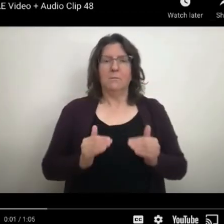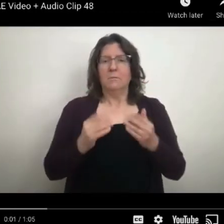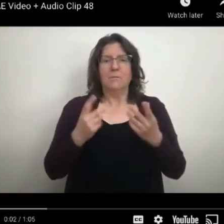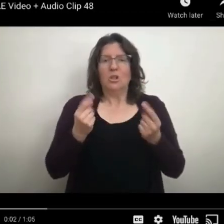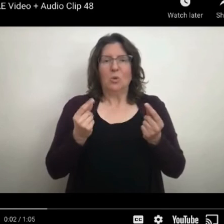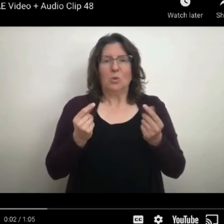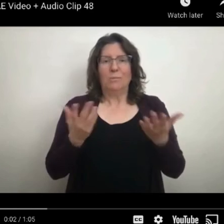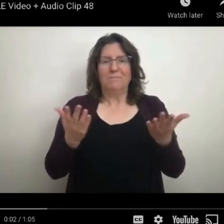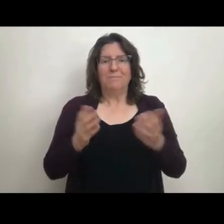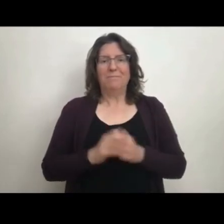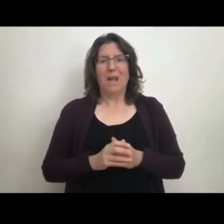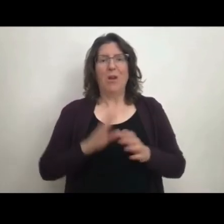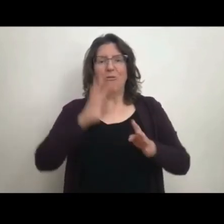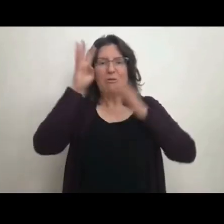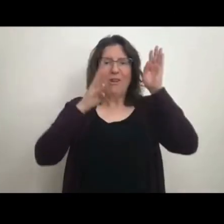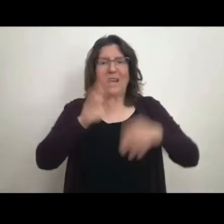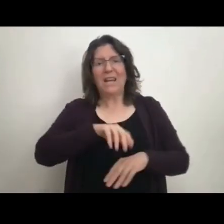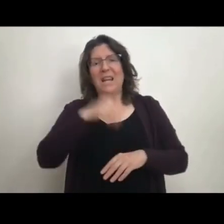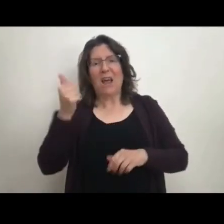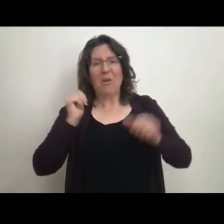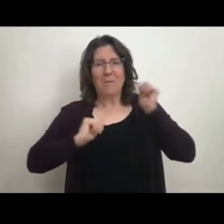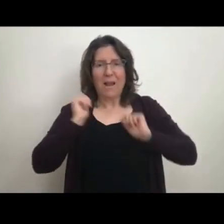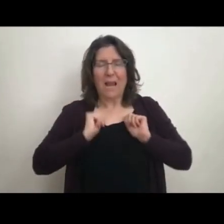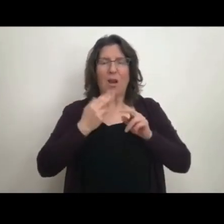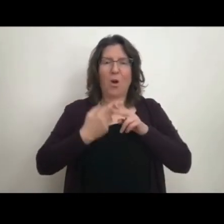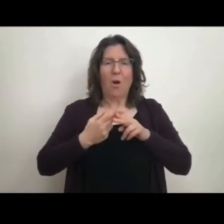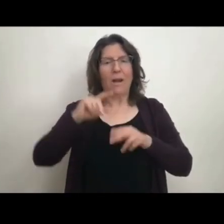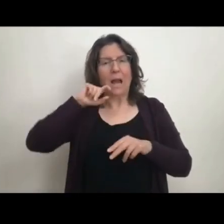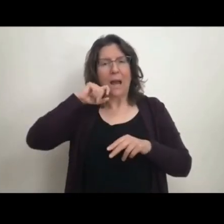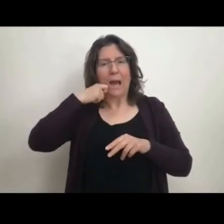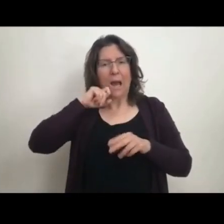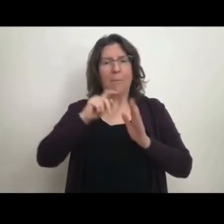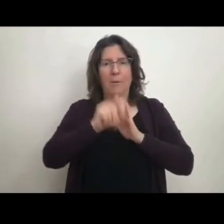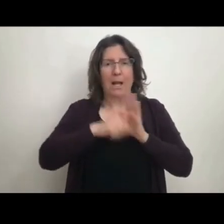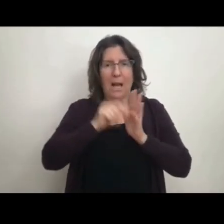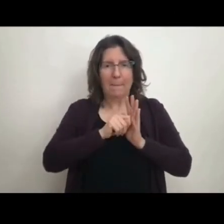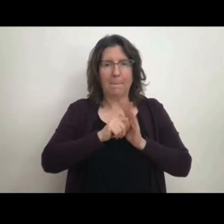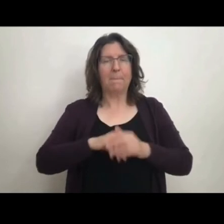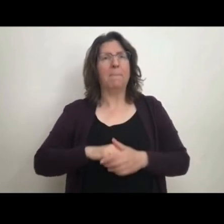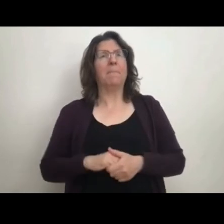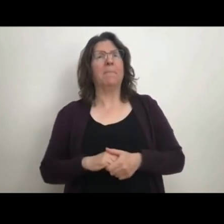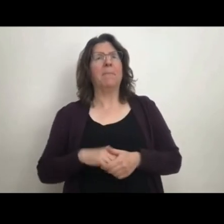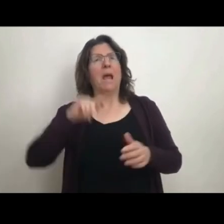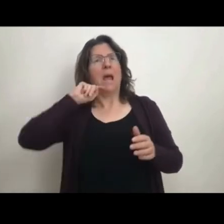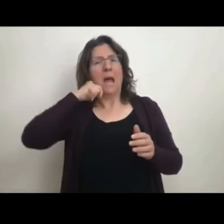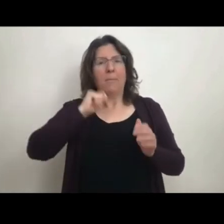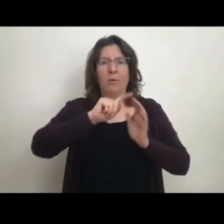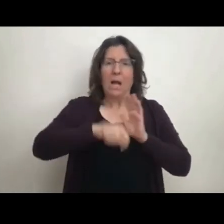Next we developed another play called "Apple Time."